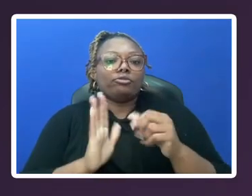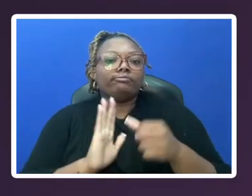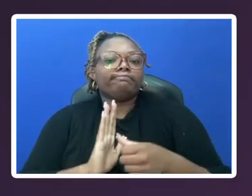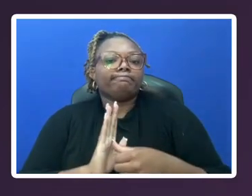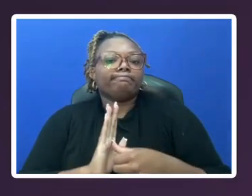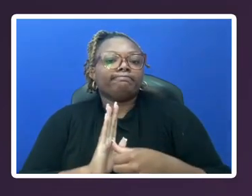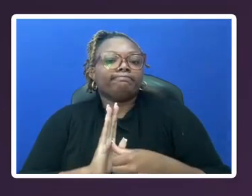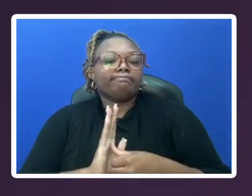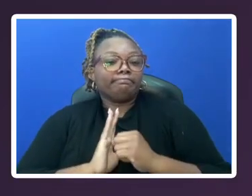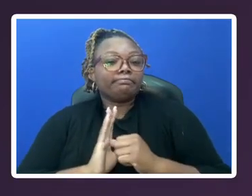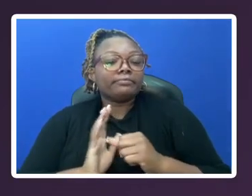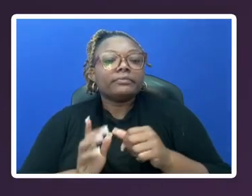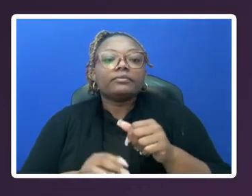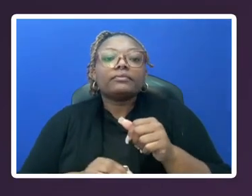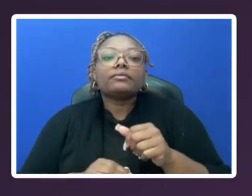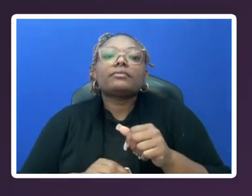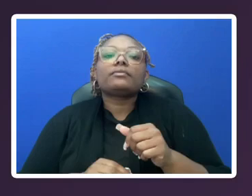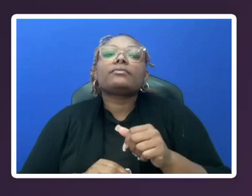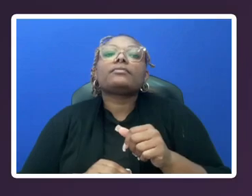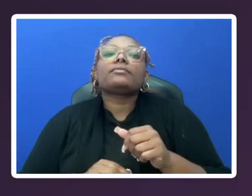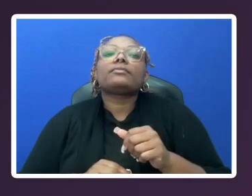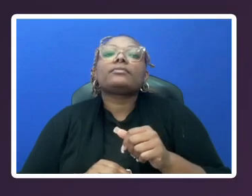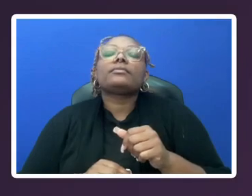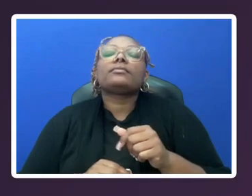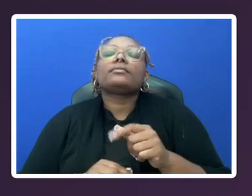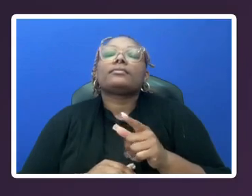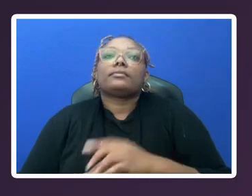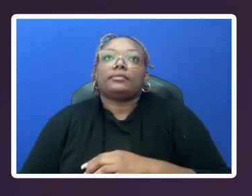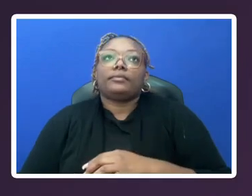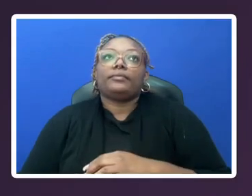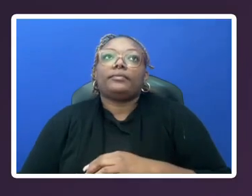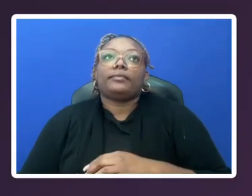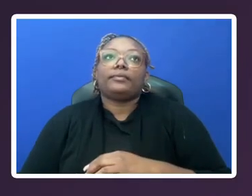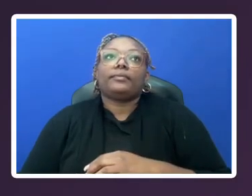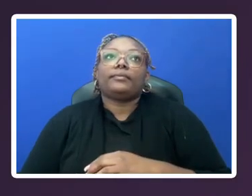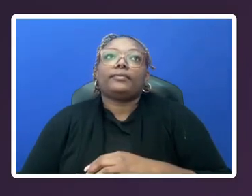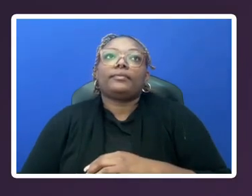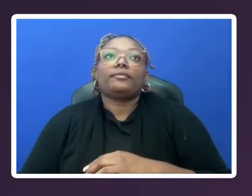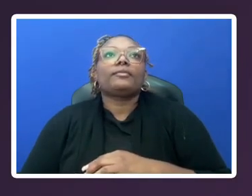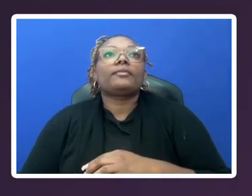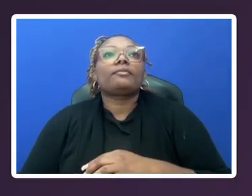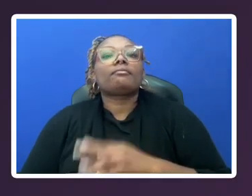it was interesting, and it was really appreciated how there were different sources, primary sources,